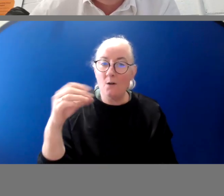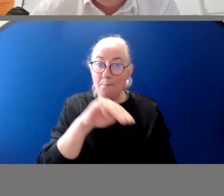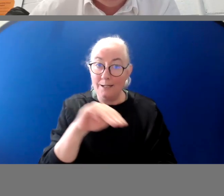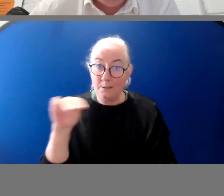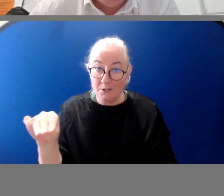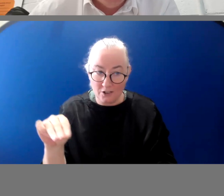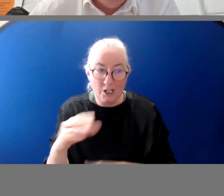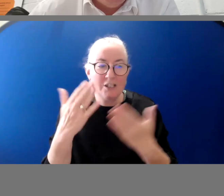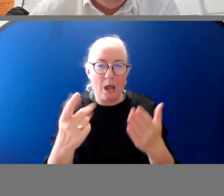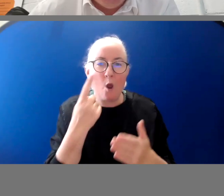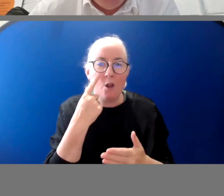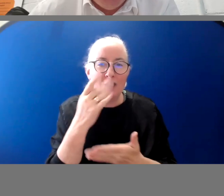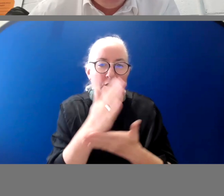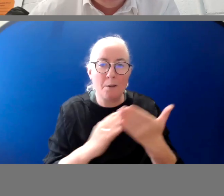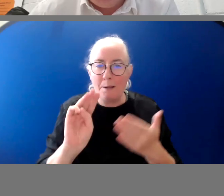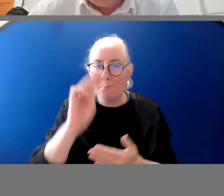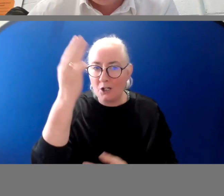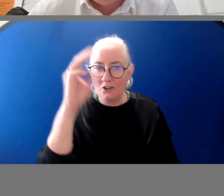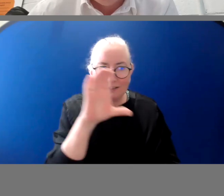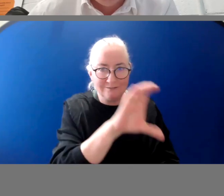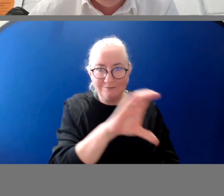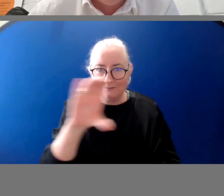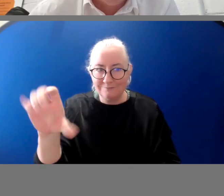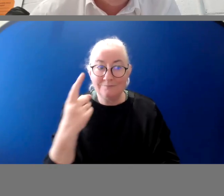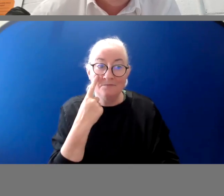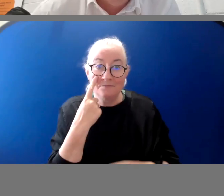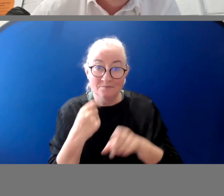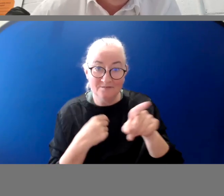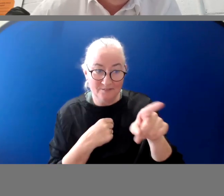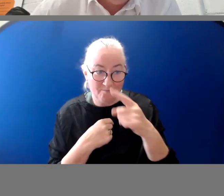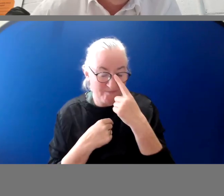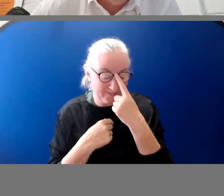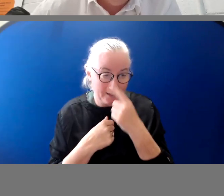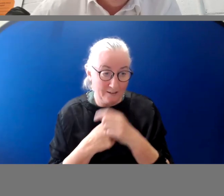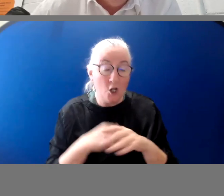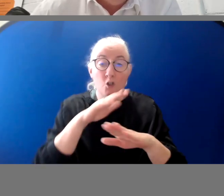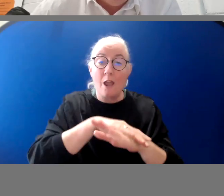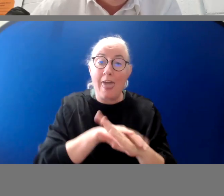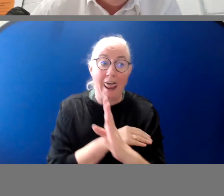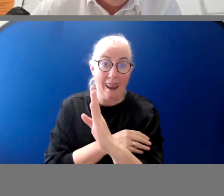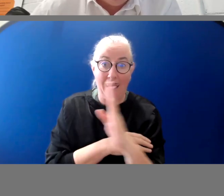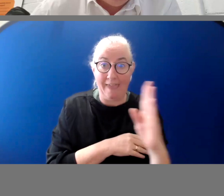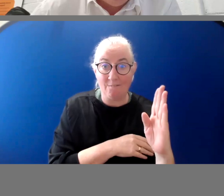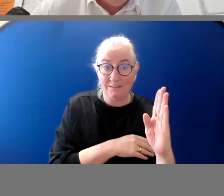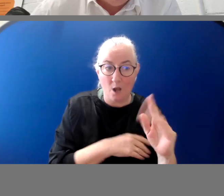look at some images so we have here on the on the left hand side so I always use this example